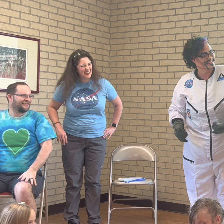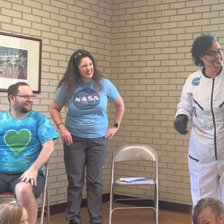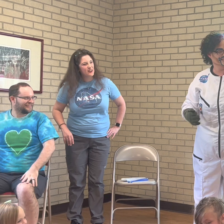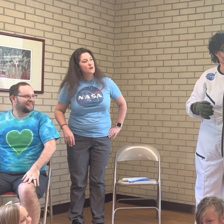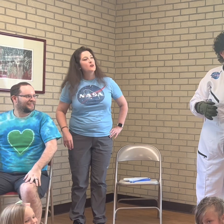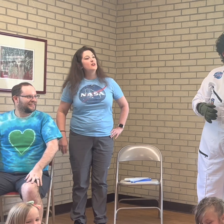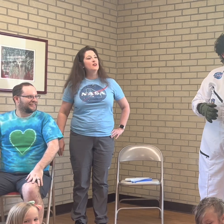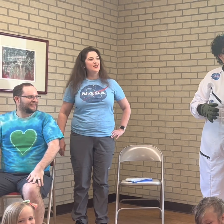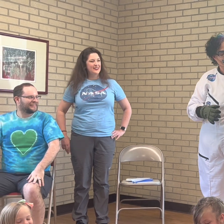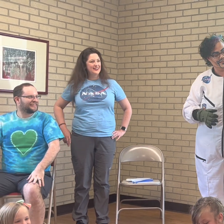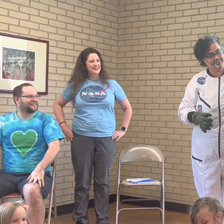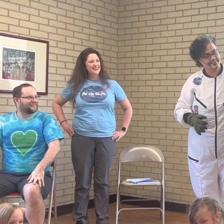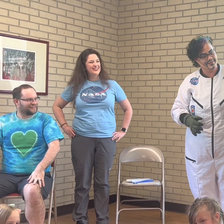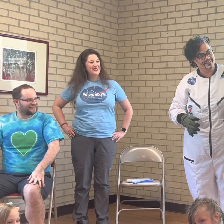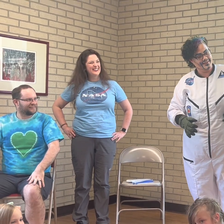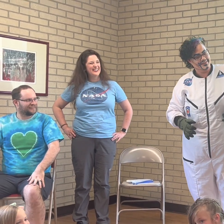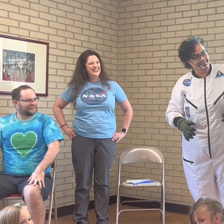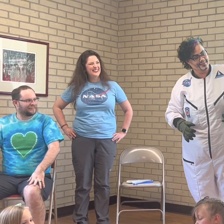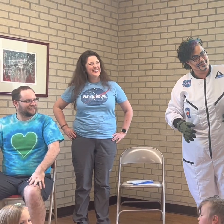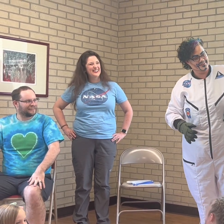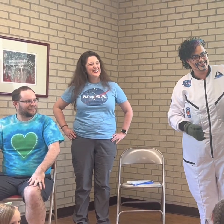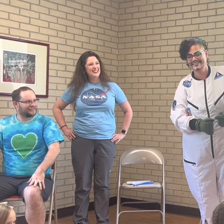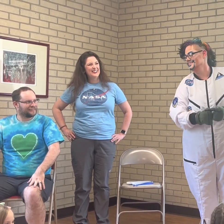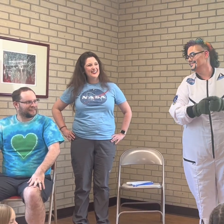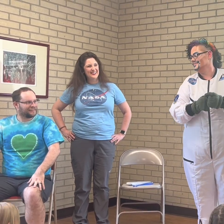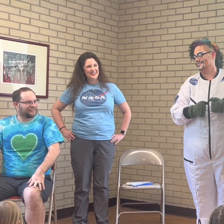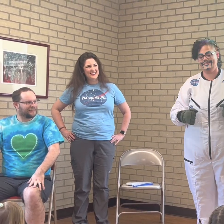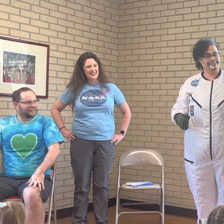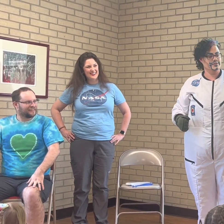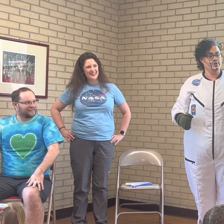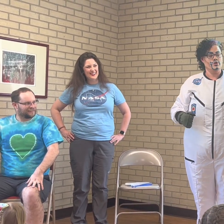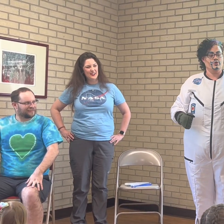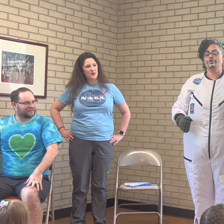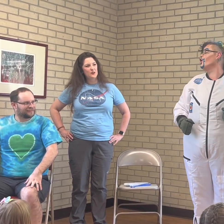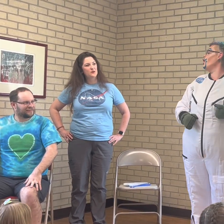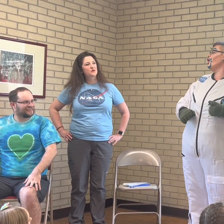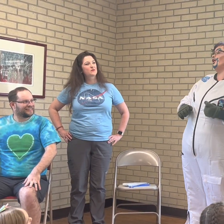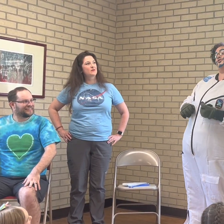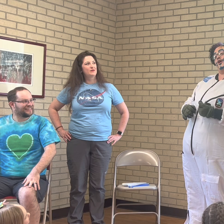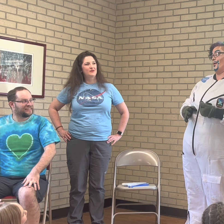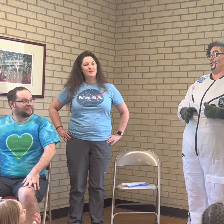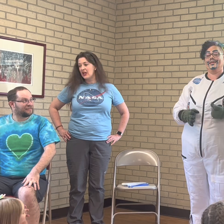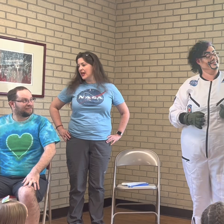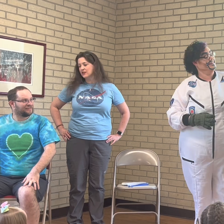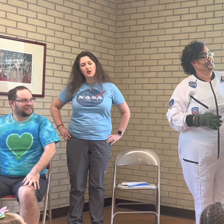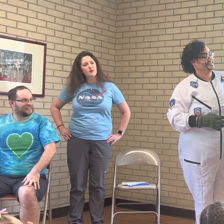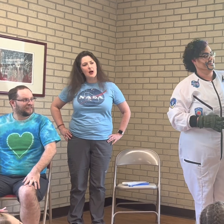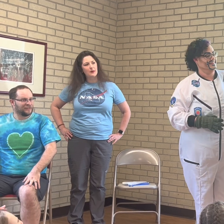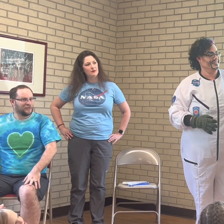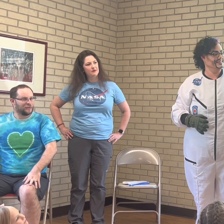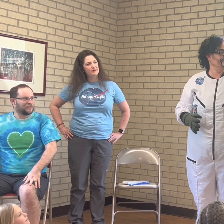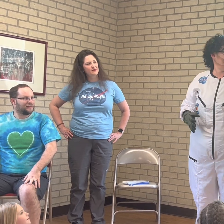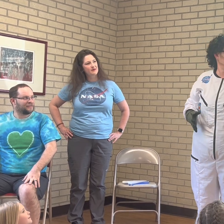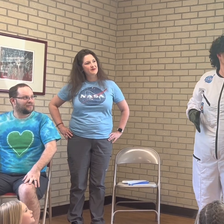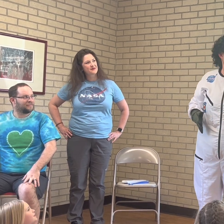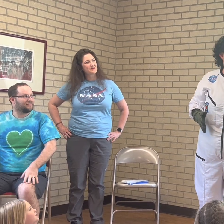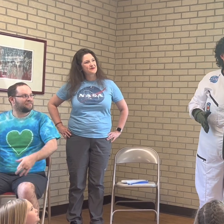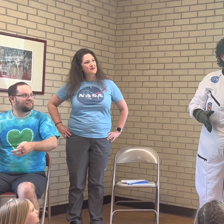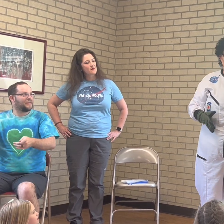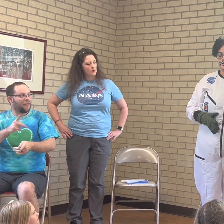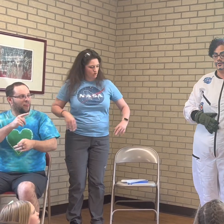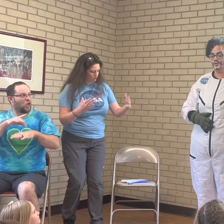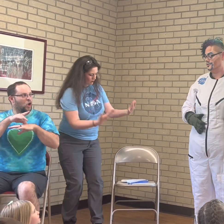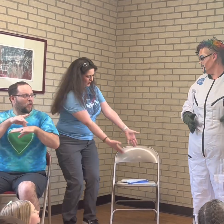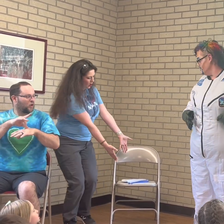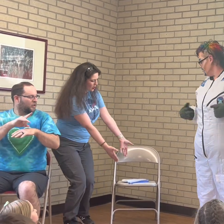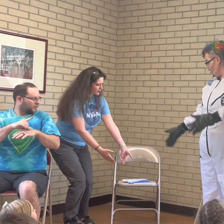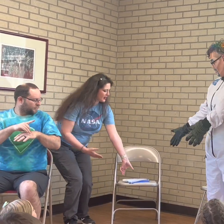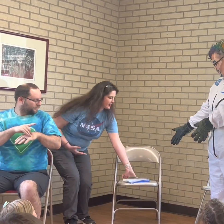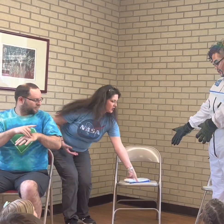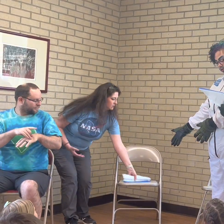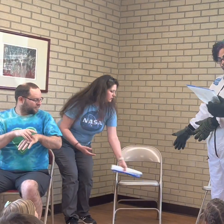And then I'm going to seal that back up... Mr. Dixon: No, don't drop it! Miss Cali: ...and we're gonna take it back to earth! Where's earth? Dr. Shannon: Right here.